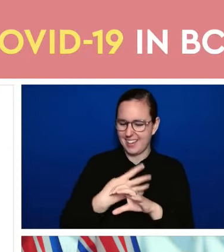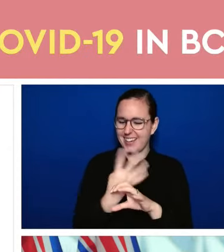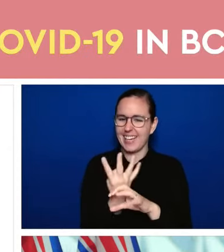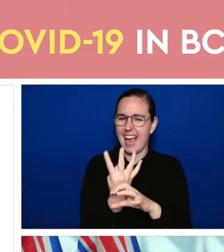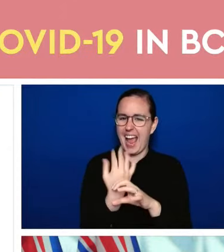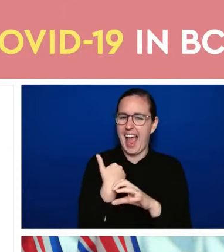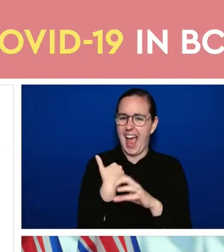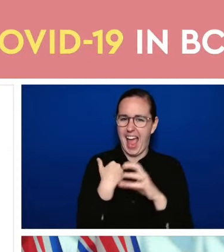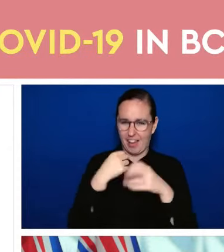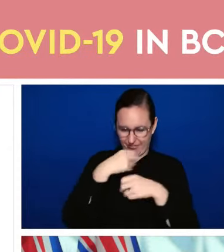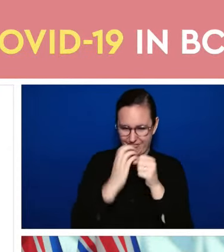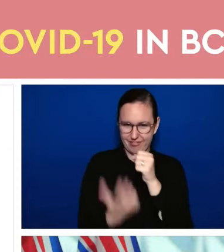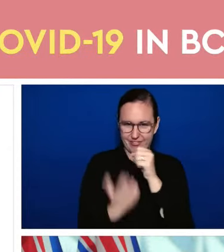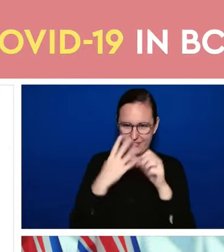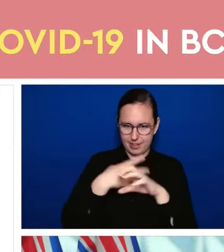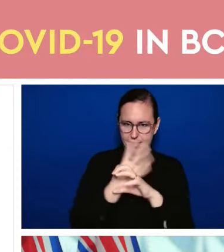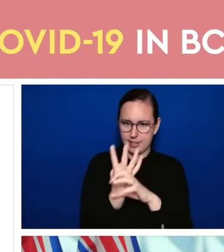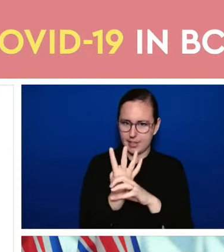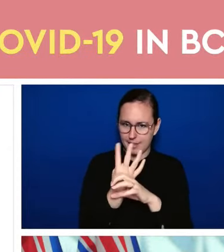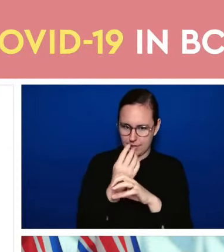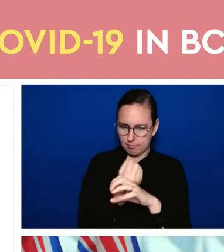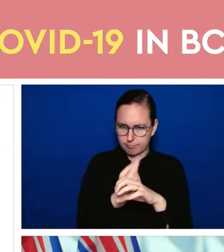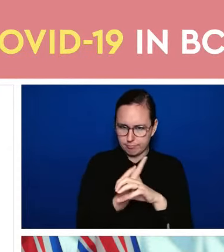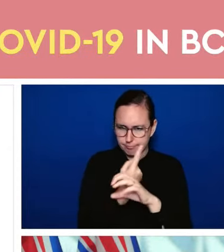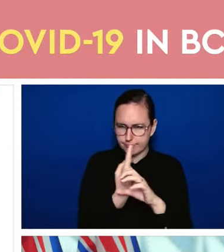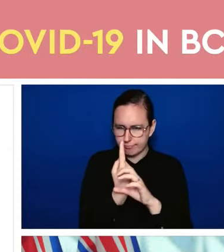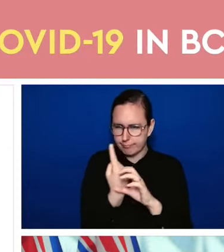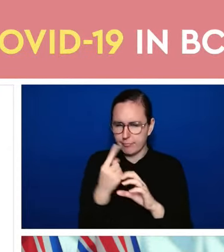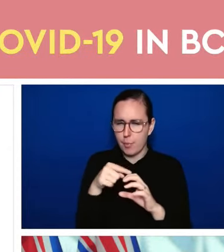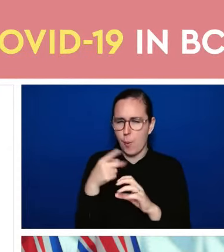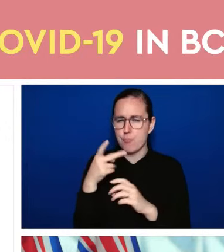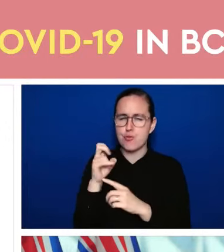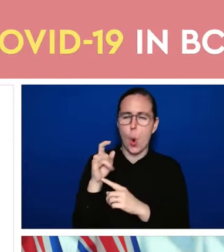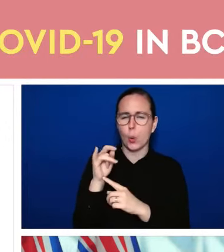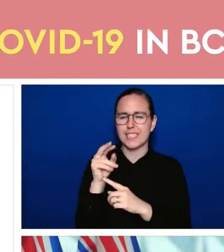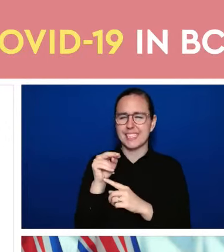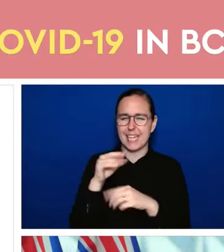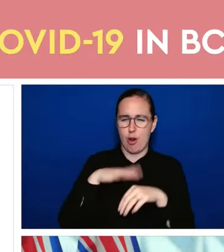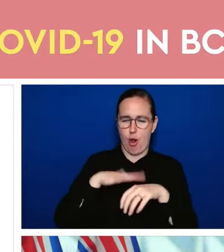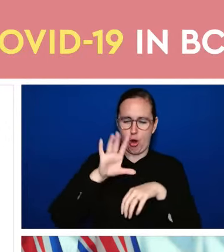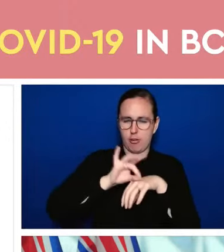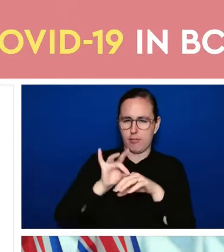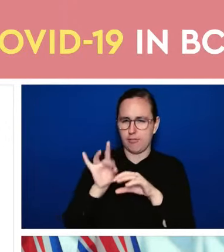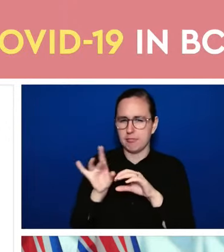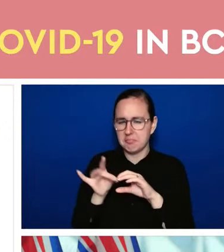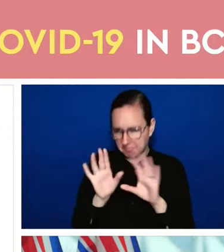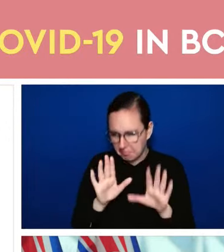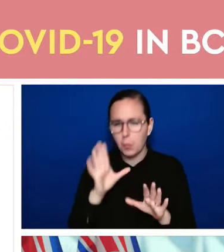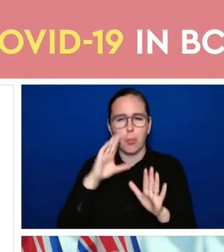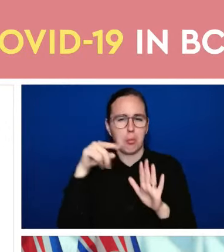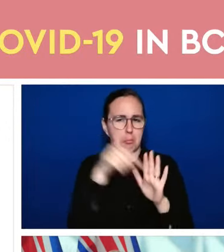and we can talk on top of that work out that. The focus in twenty twenty two hours on